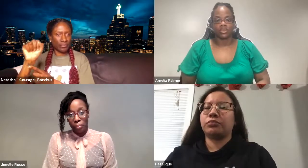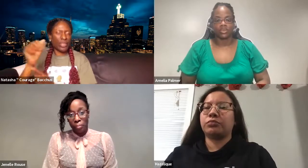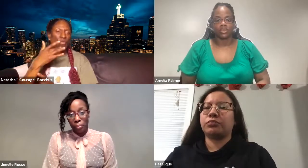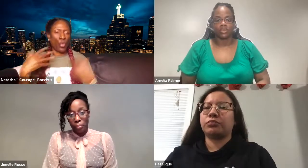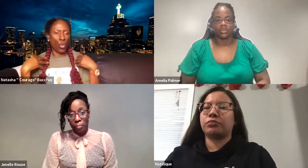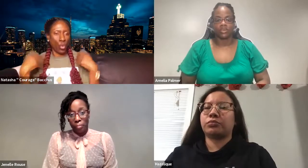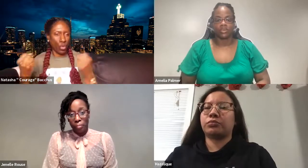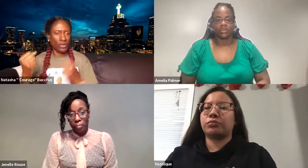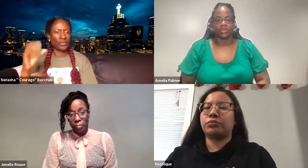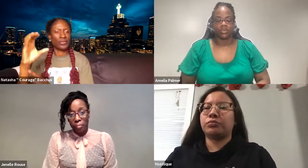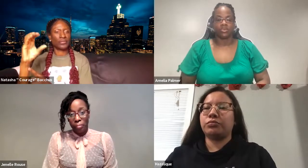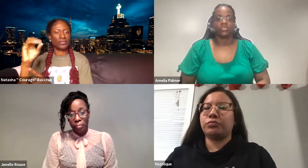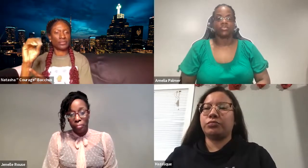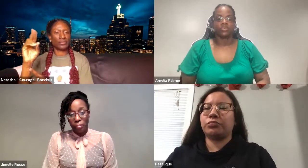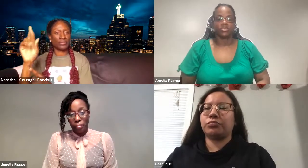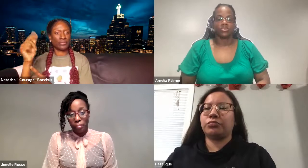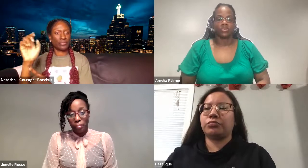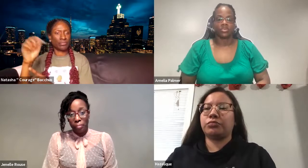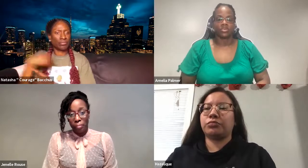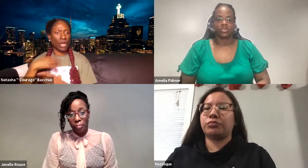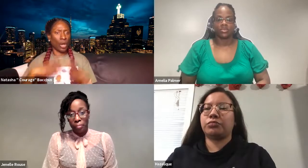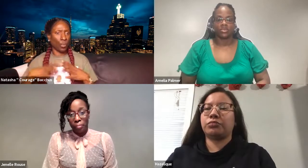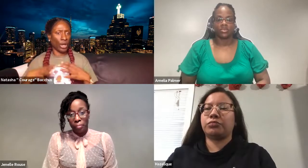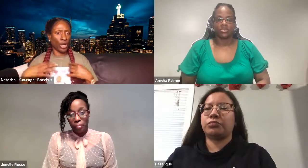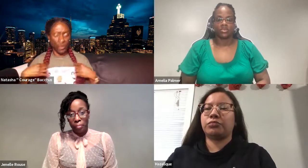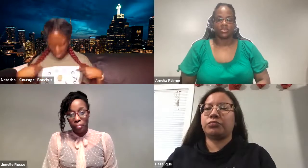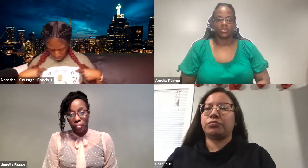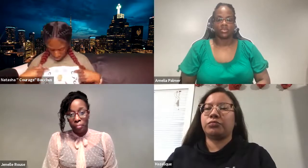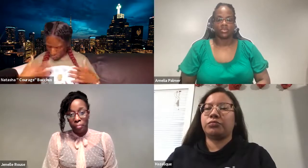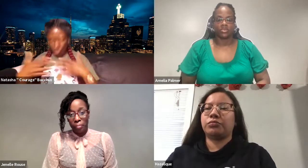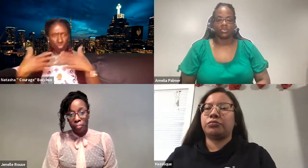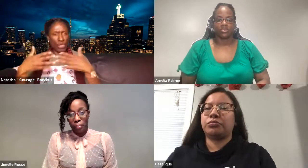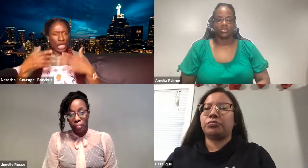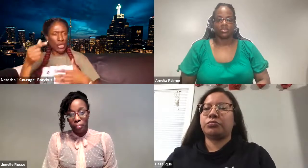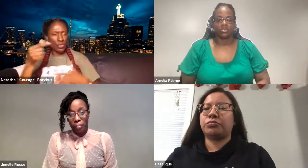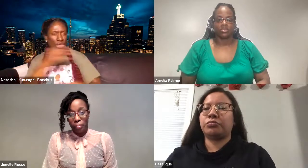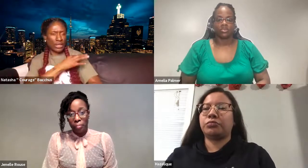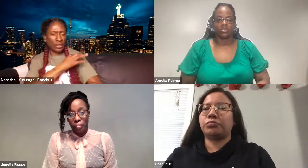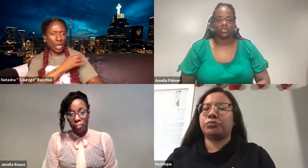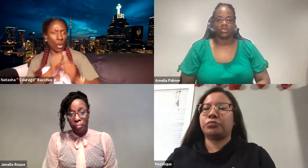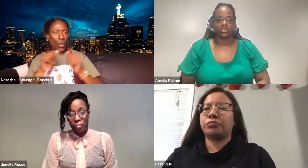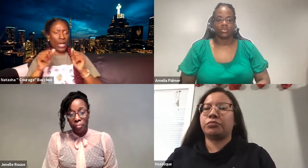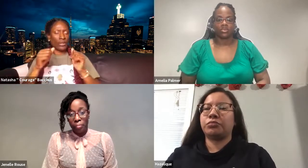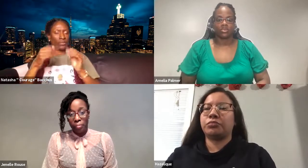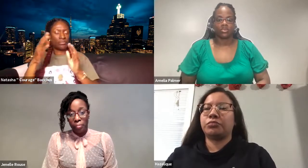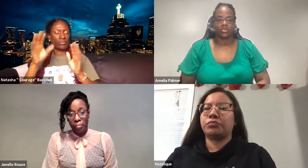bacchus and i prefer the name courage and i'm wearing here a gray t-shirt